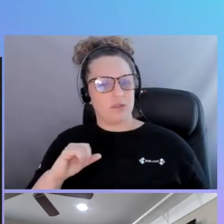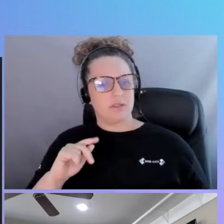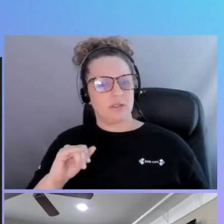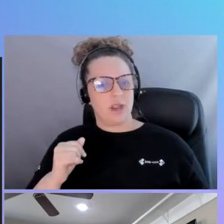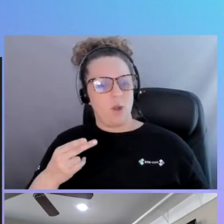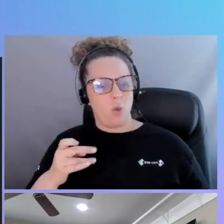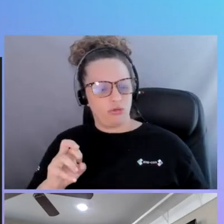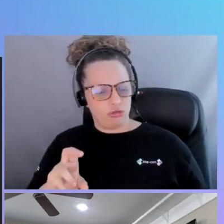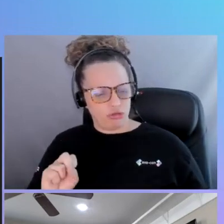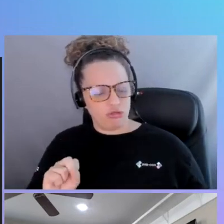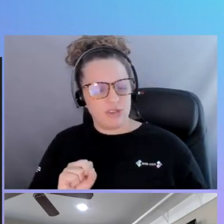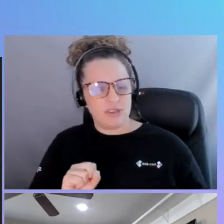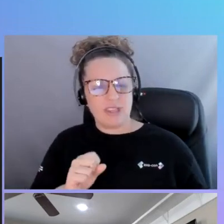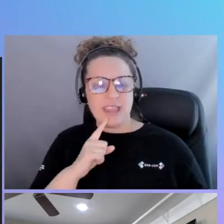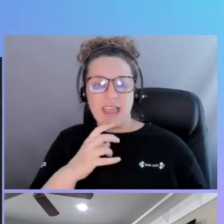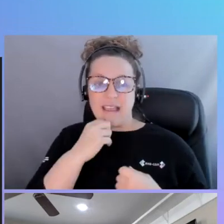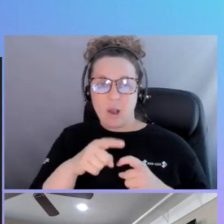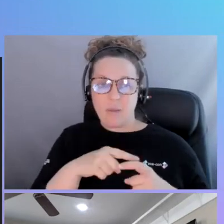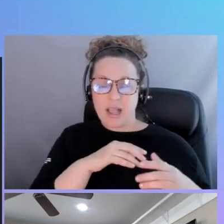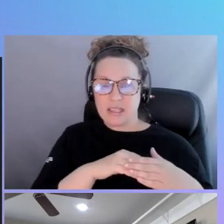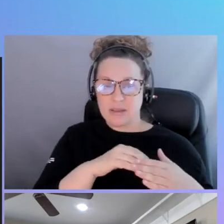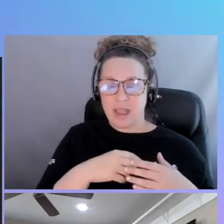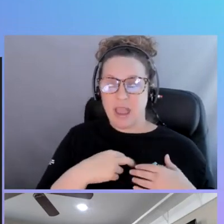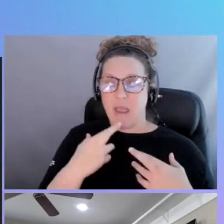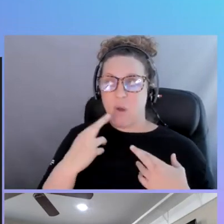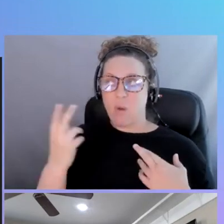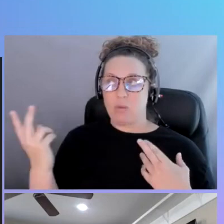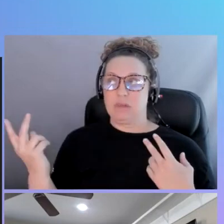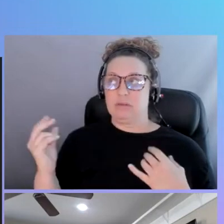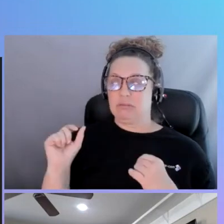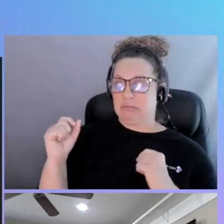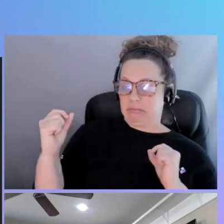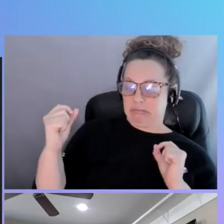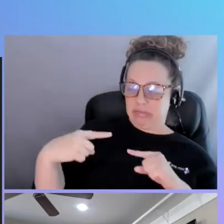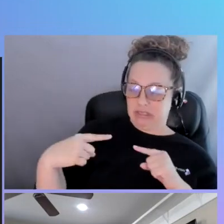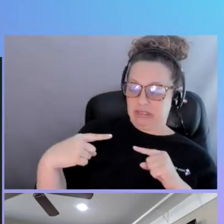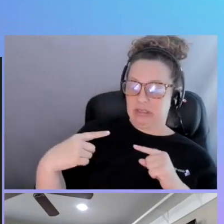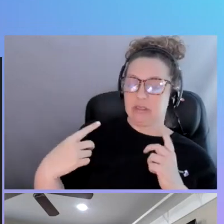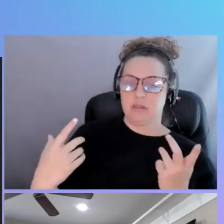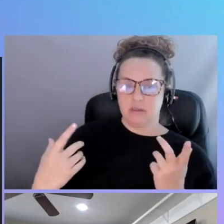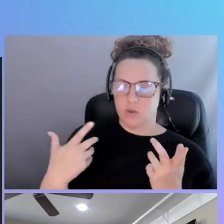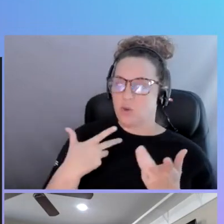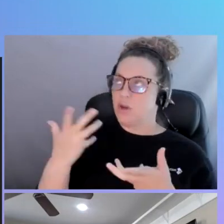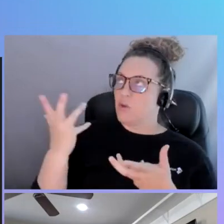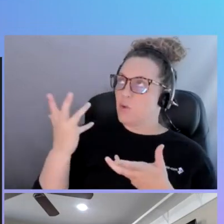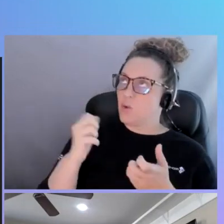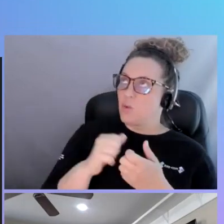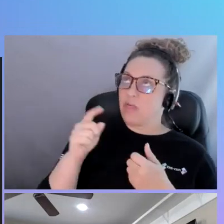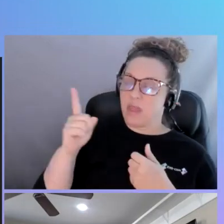accessibility may be in the same boat as. You can't get that message out, you're going to have to work with them. They're